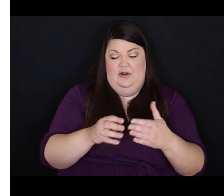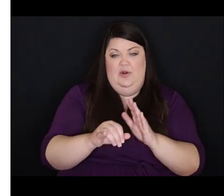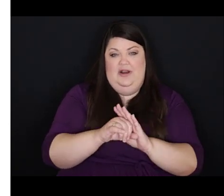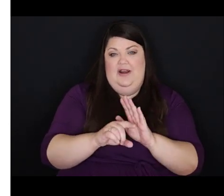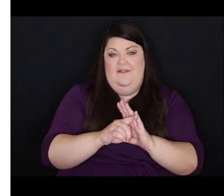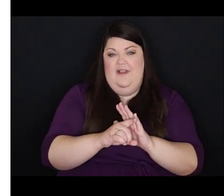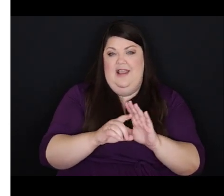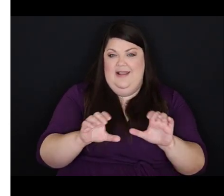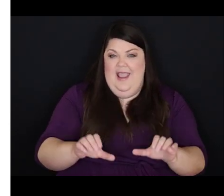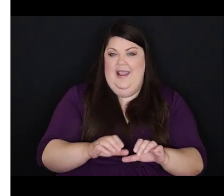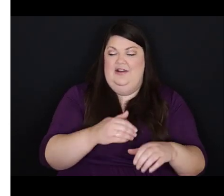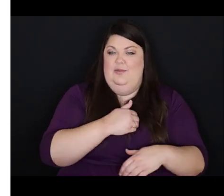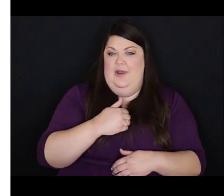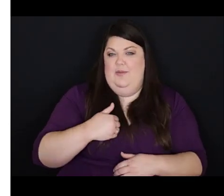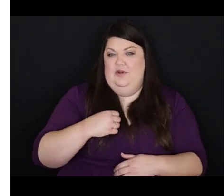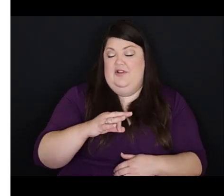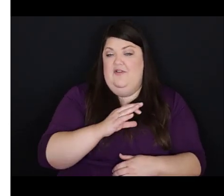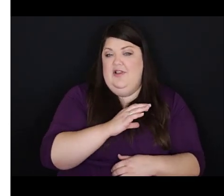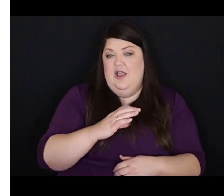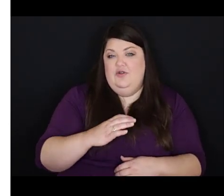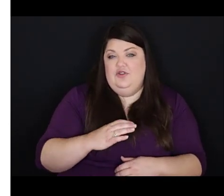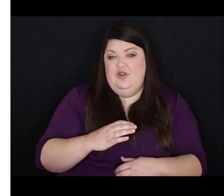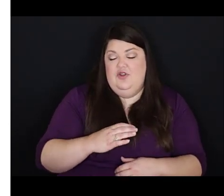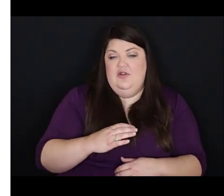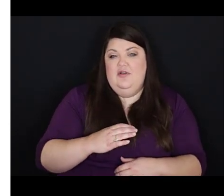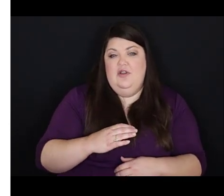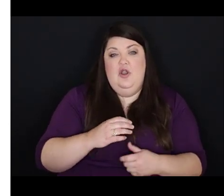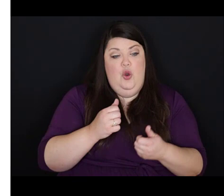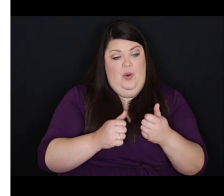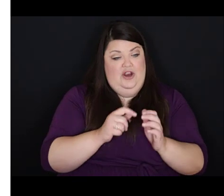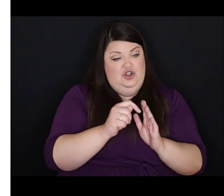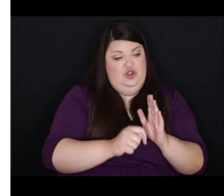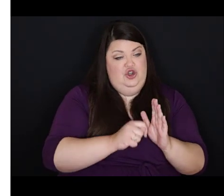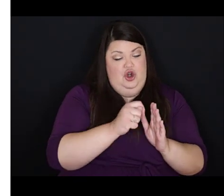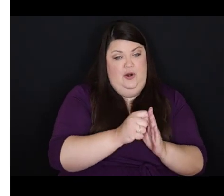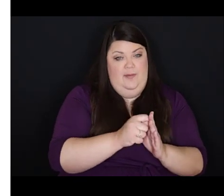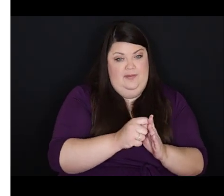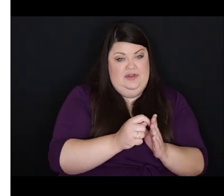active members of the Council, which term is being served, and when the term began.